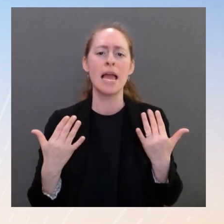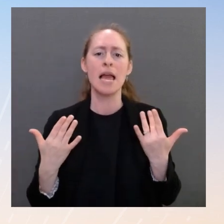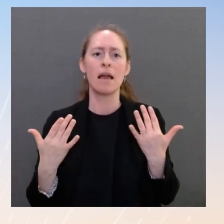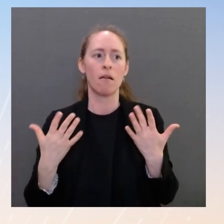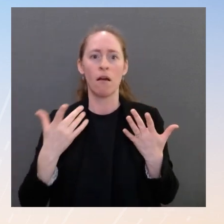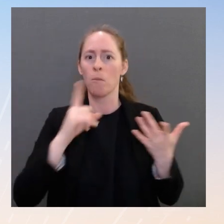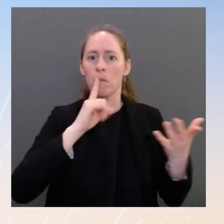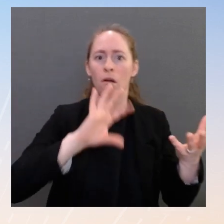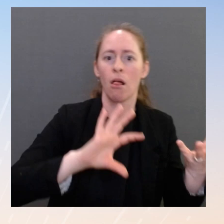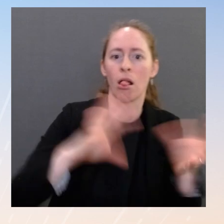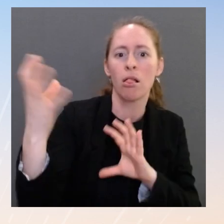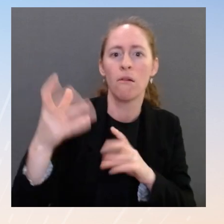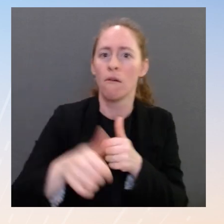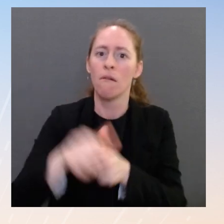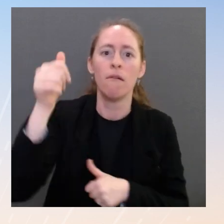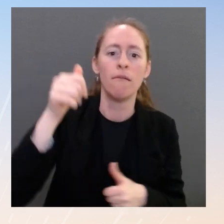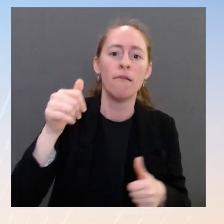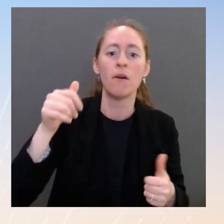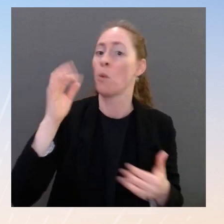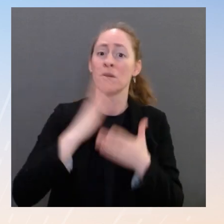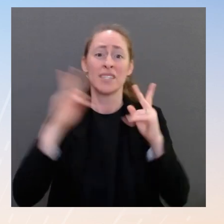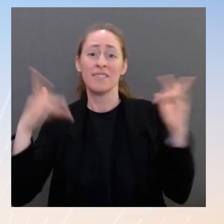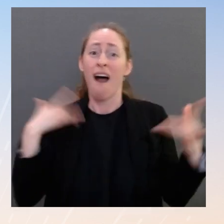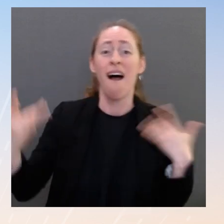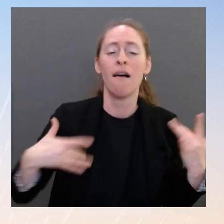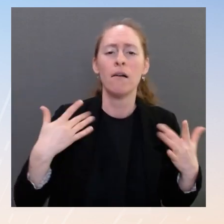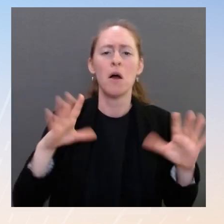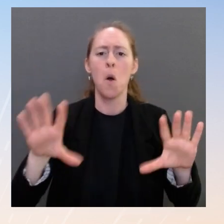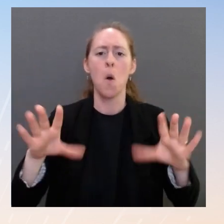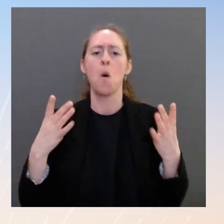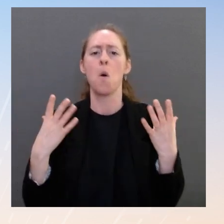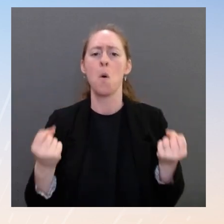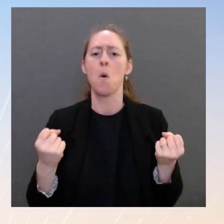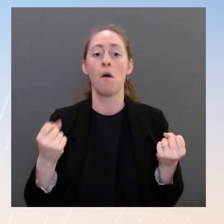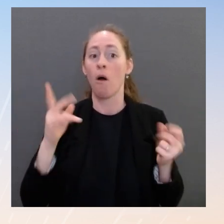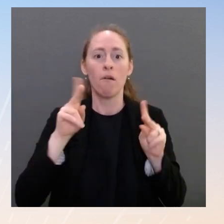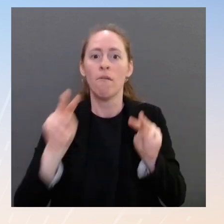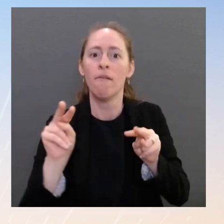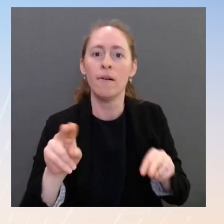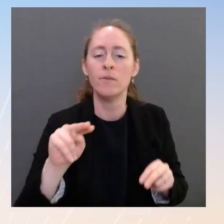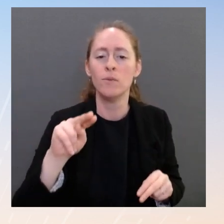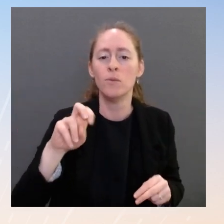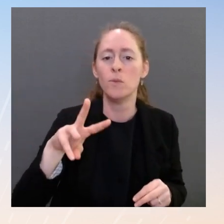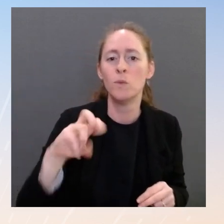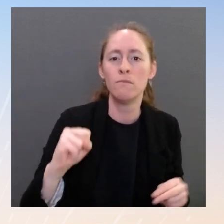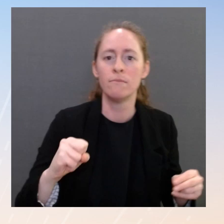and looking forward to the news. And, you know, then once they got to Turkey